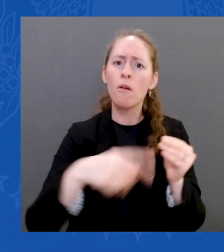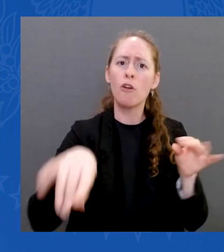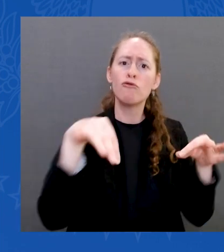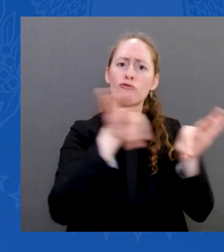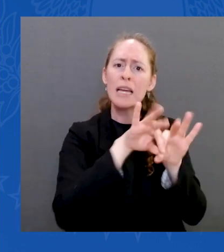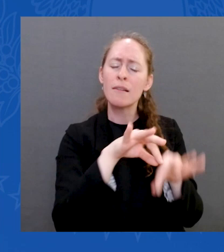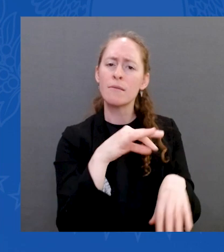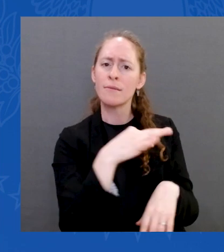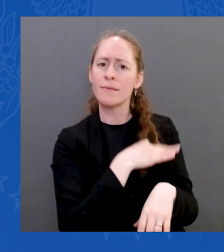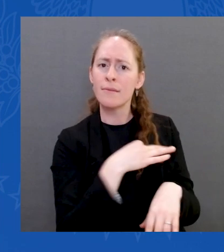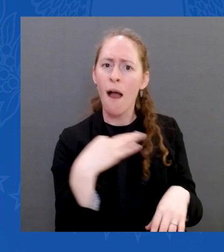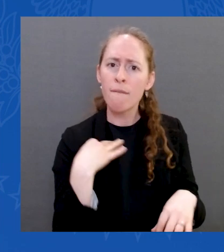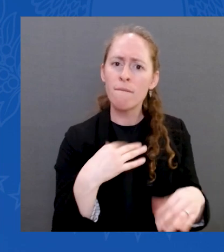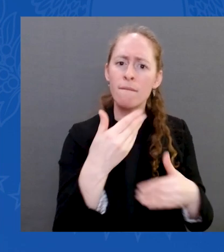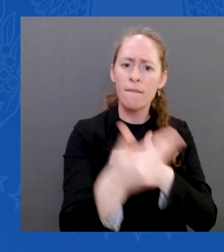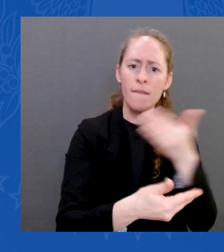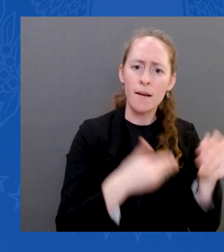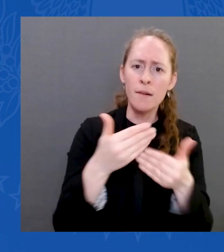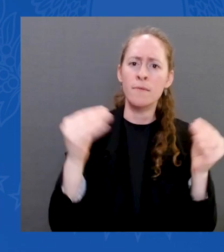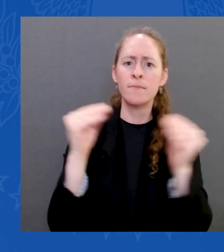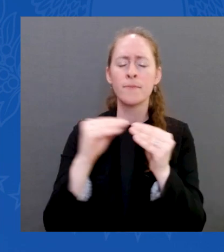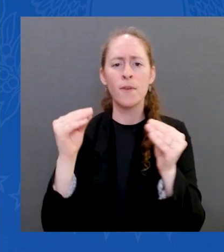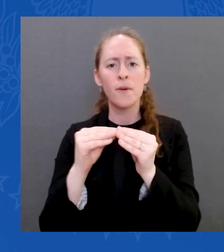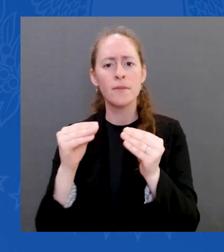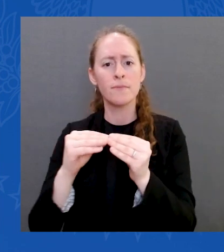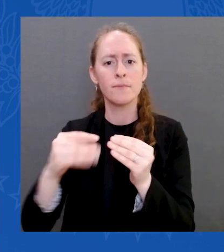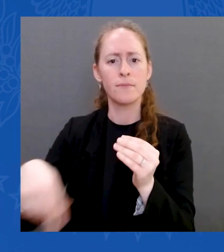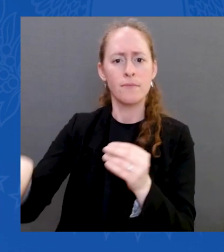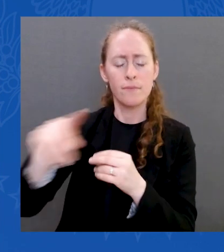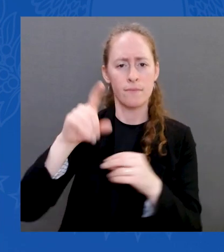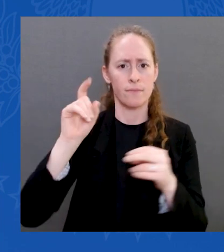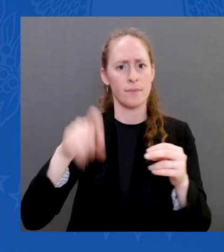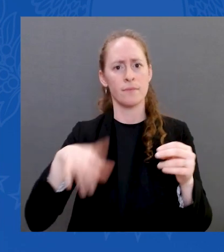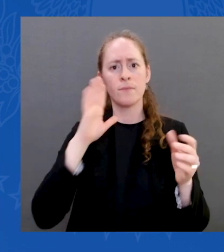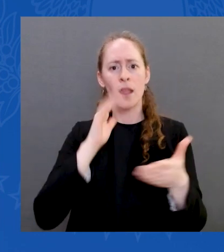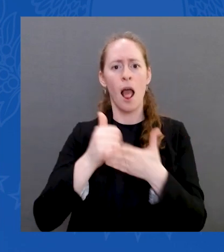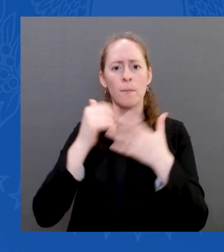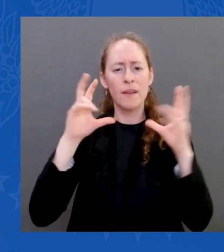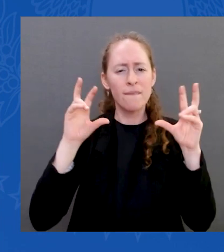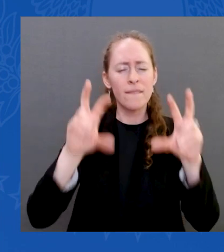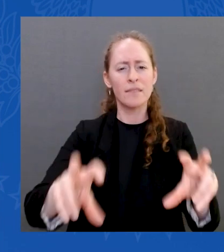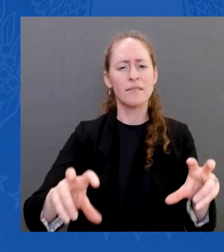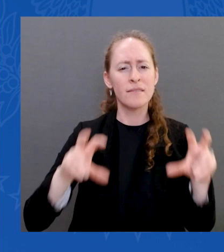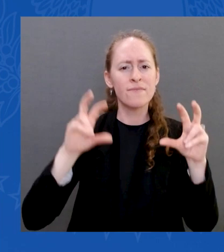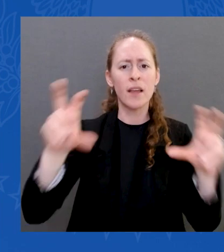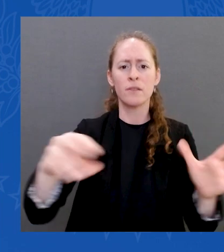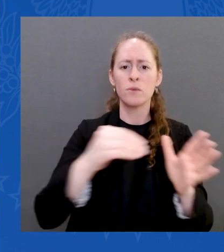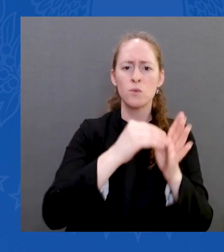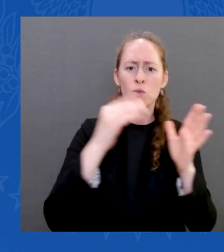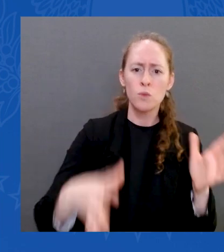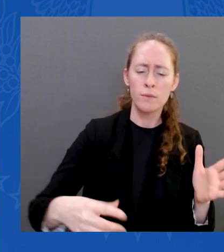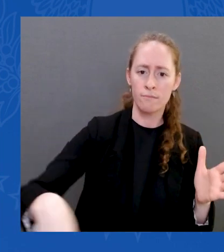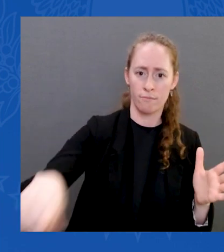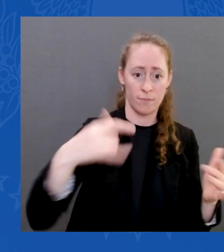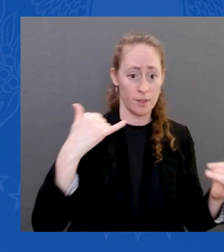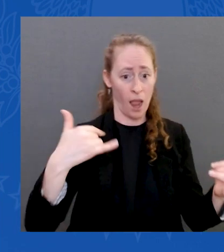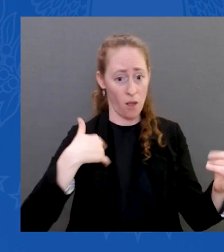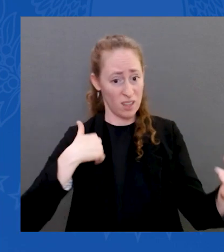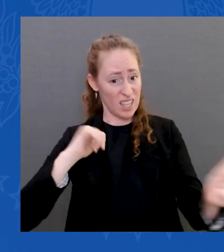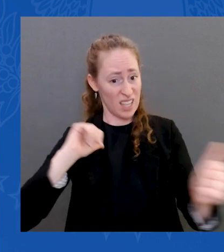investments for educators, students, and families. We're in a competition for leading the 21st century.